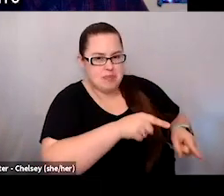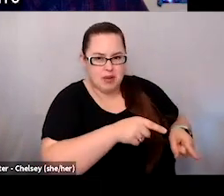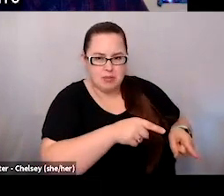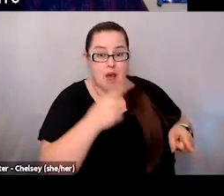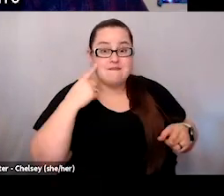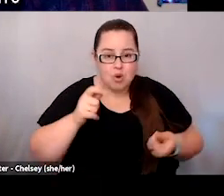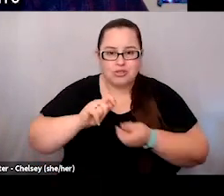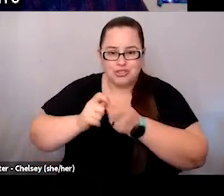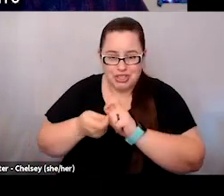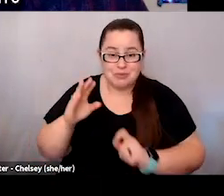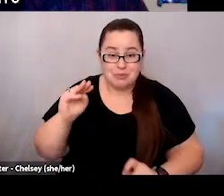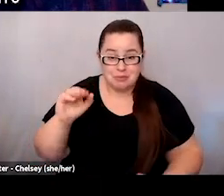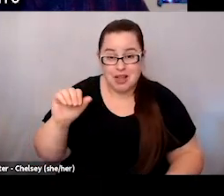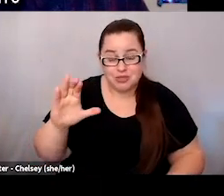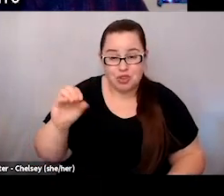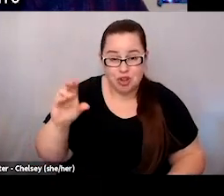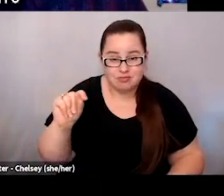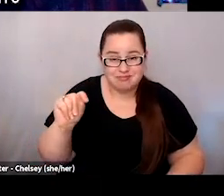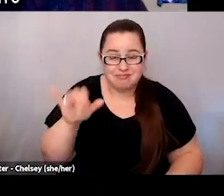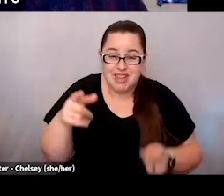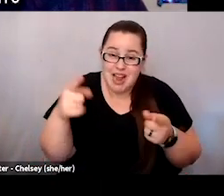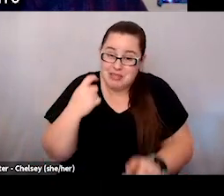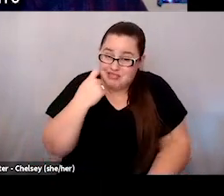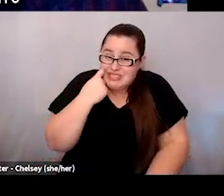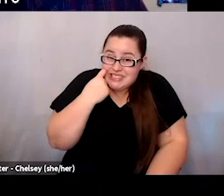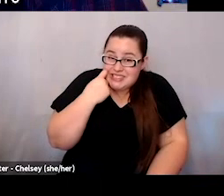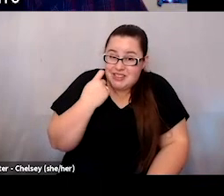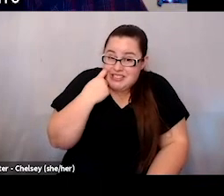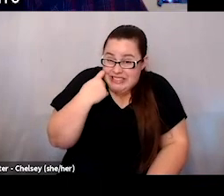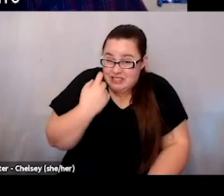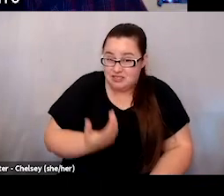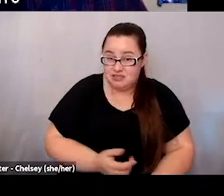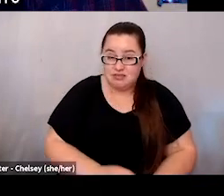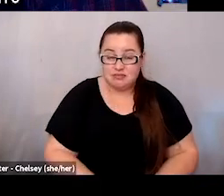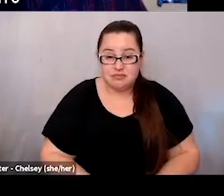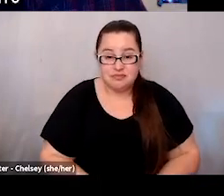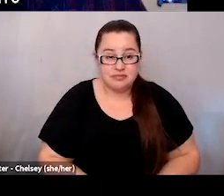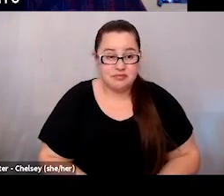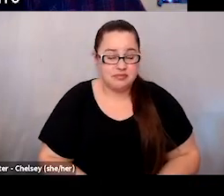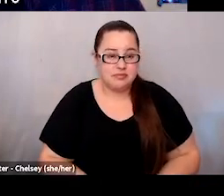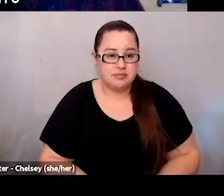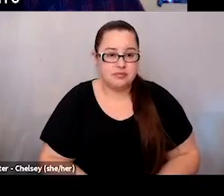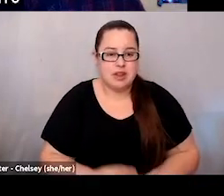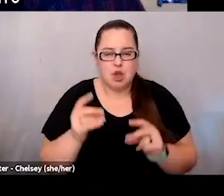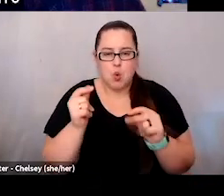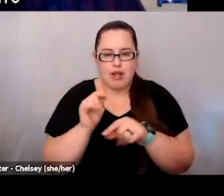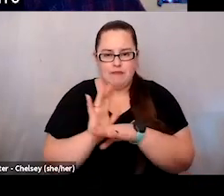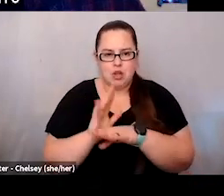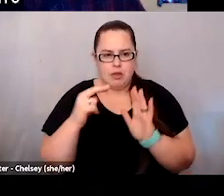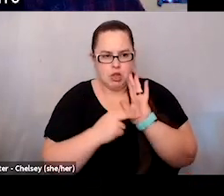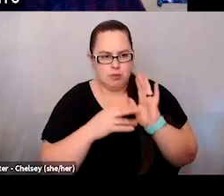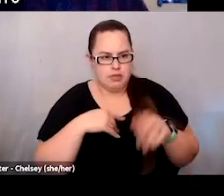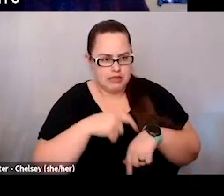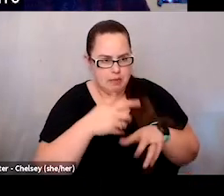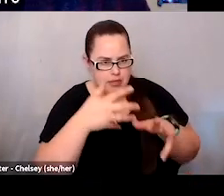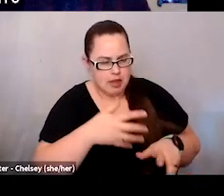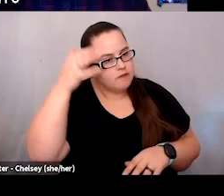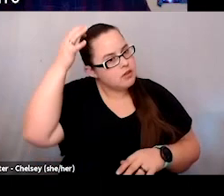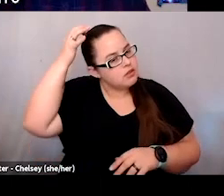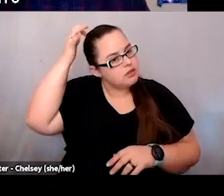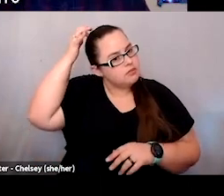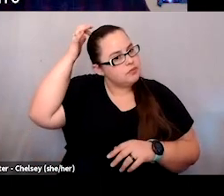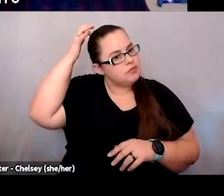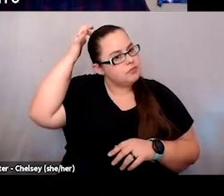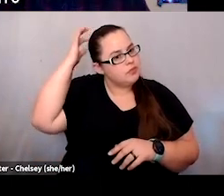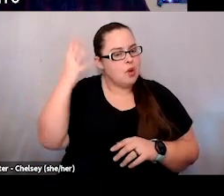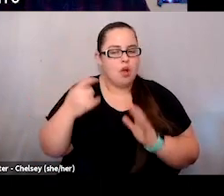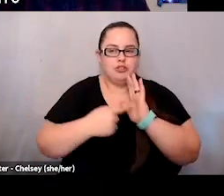kinds of racial hatred in return. And this was again something that was done recently. I